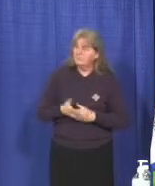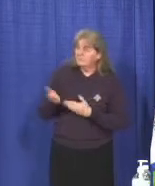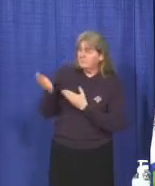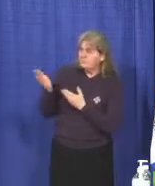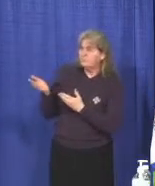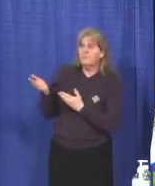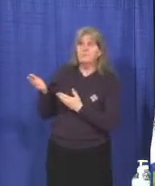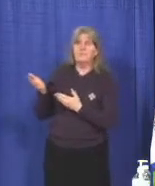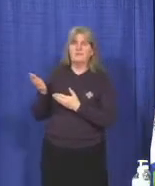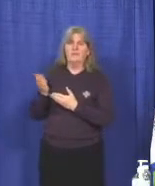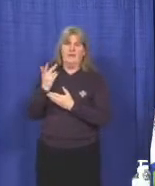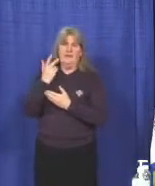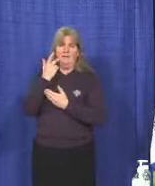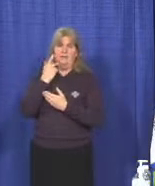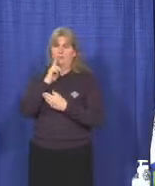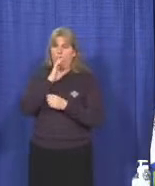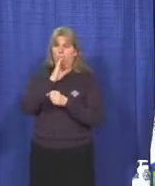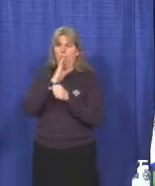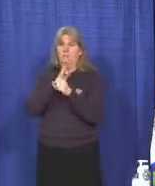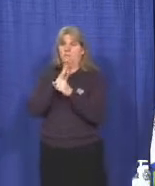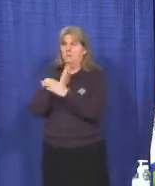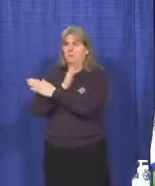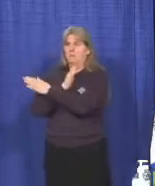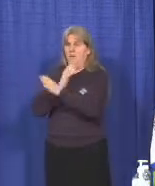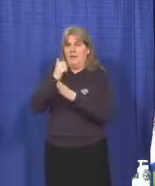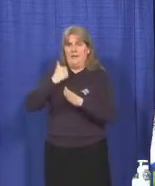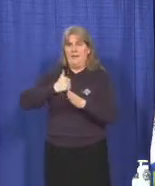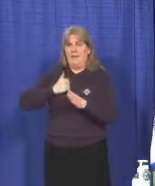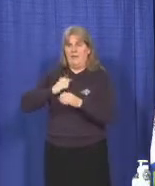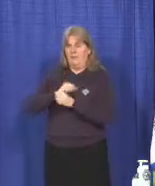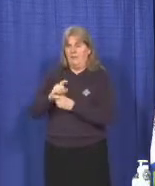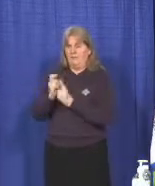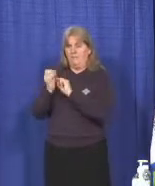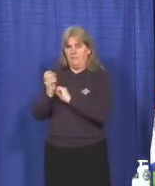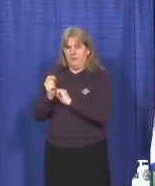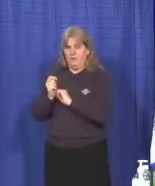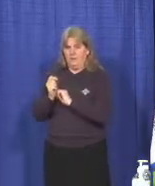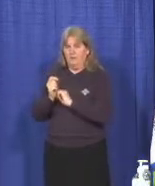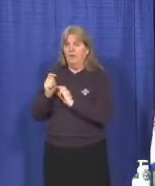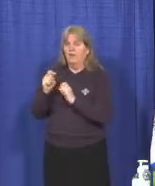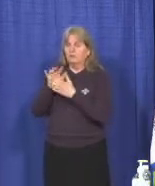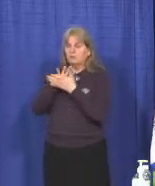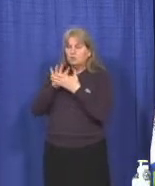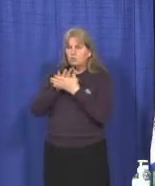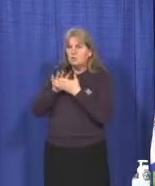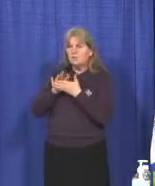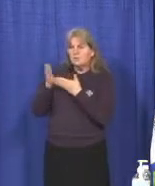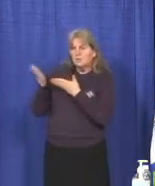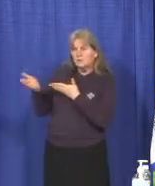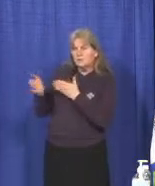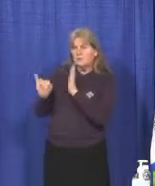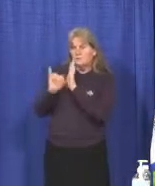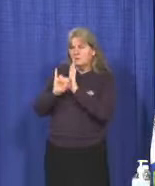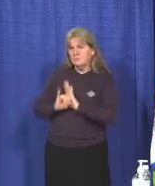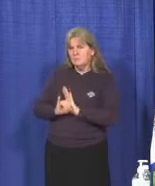We can see the number of variants with the number of variants as well as presumptive